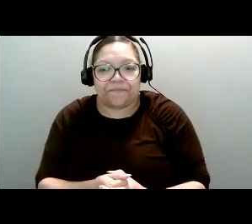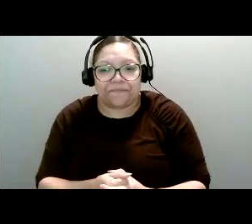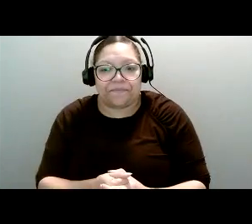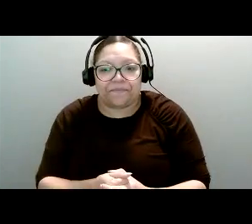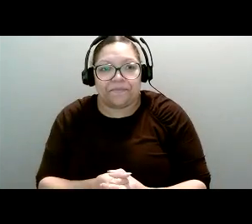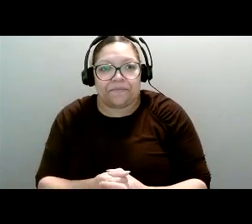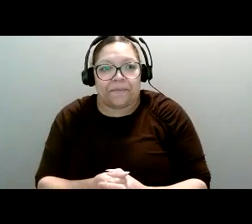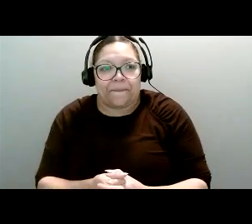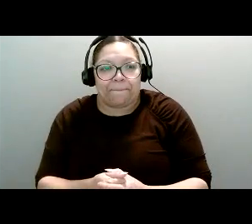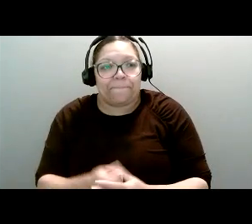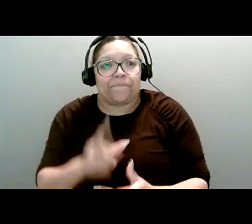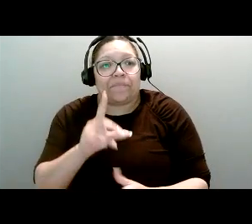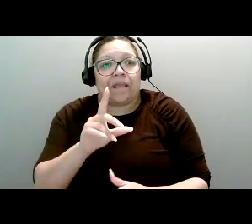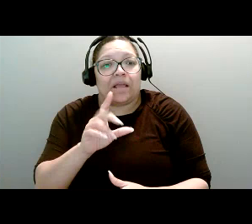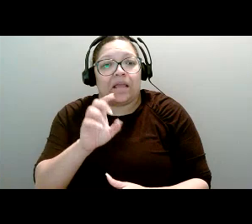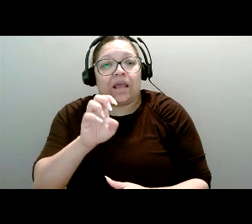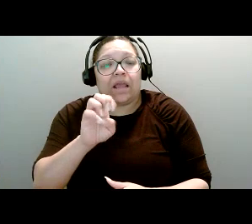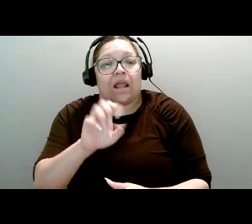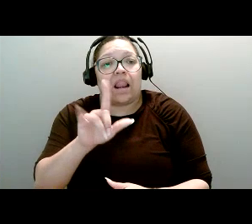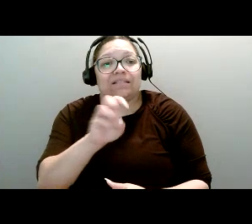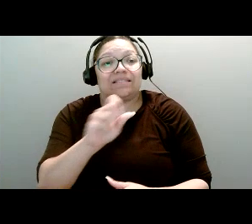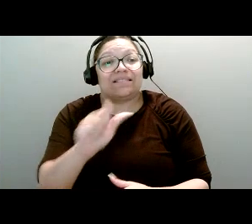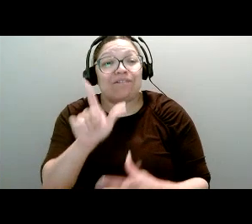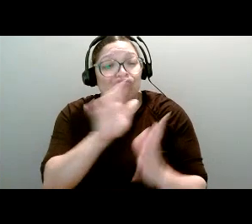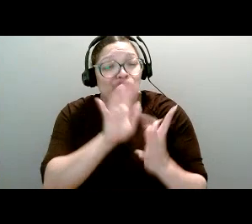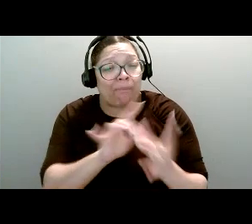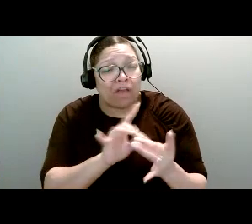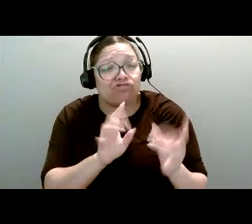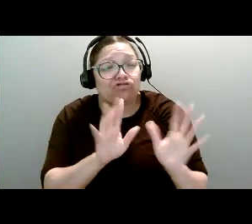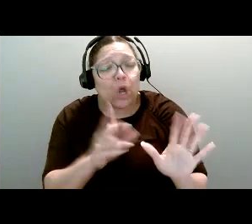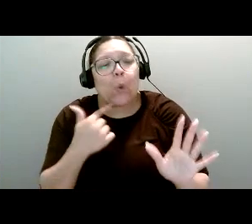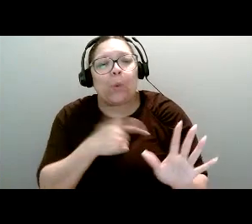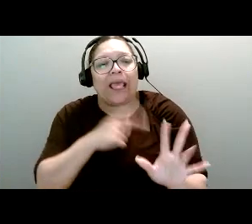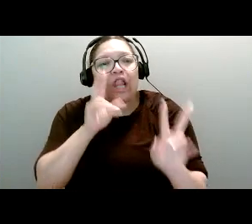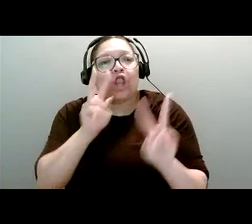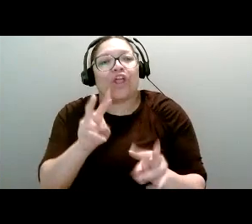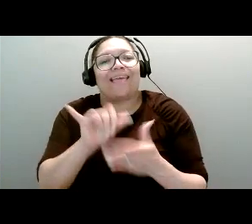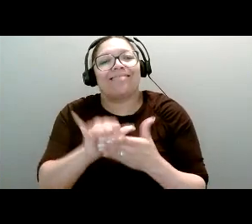All right. As Elisa mentioned, we're looking at inventory of resources